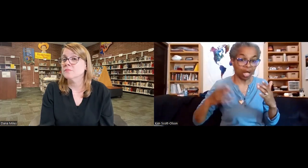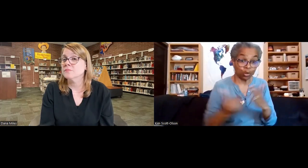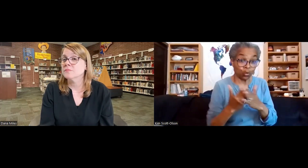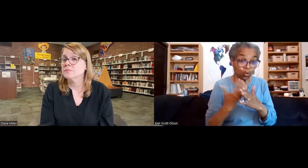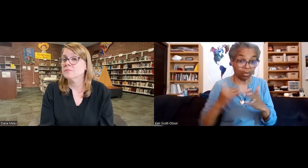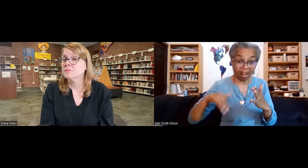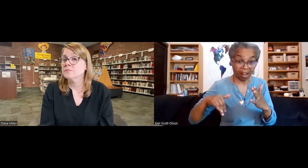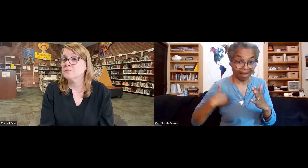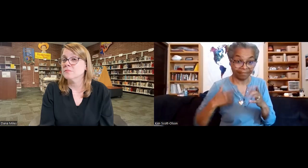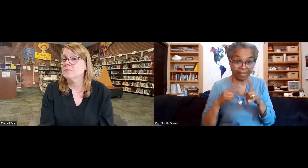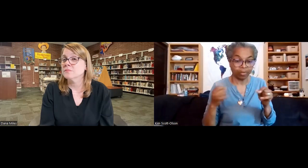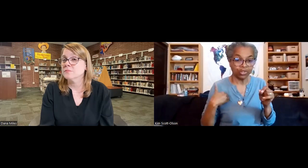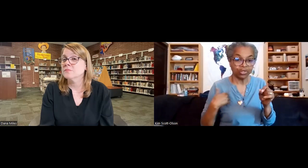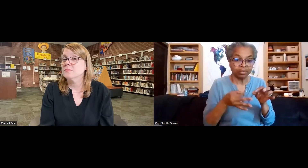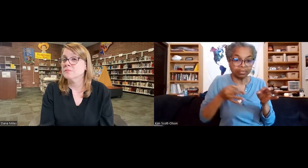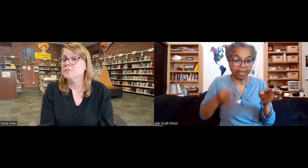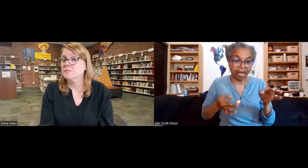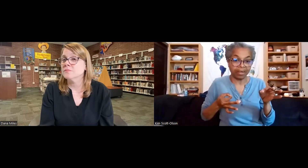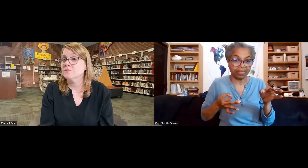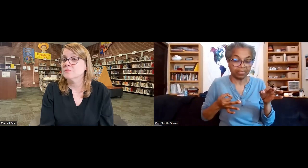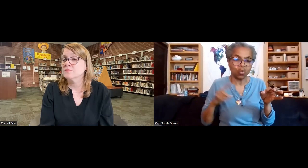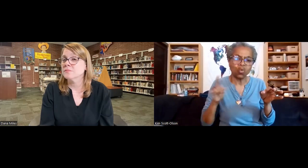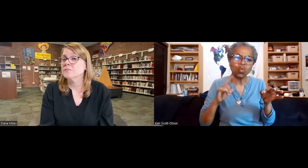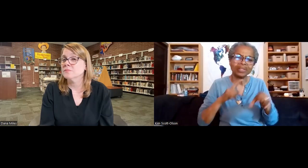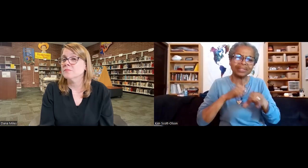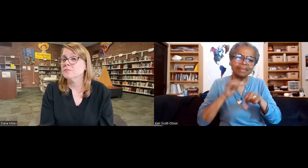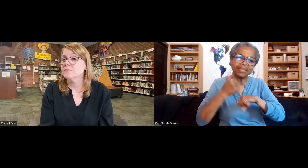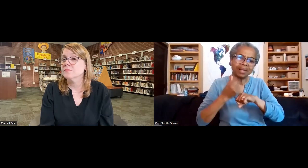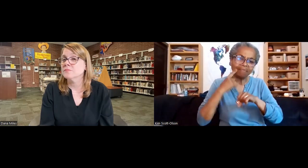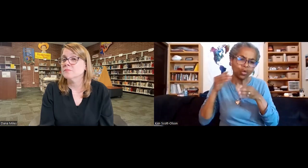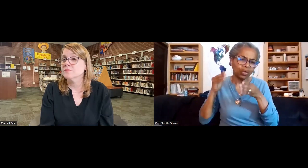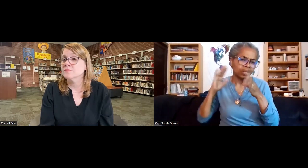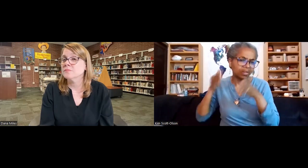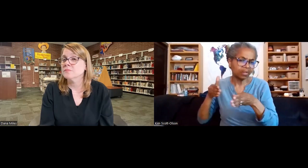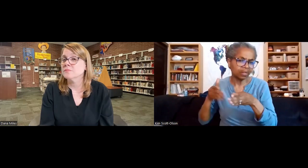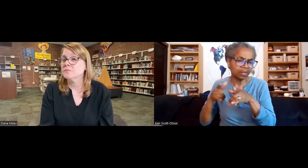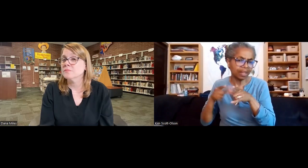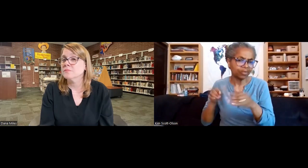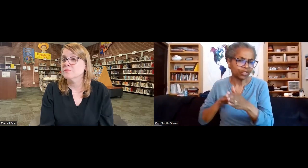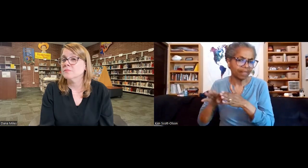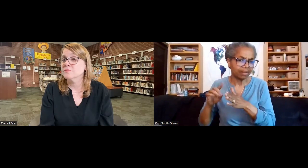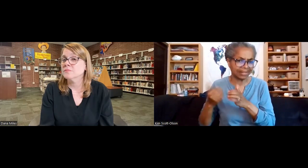this new student may continue to fall back. Where is that time to dedicate more attention